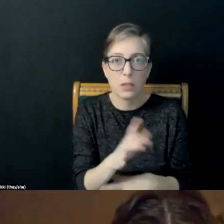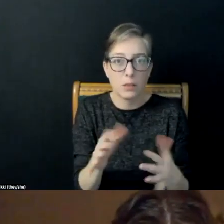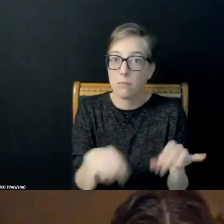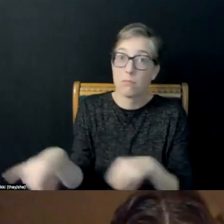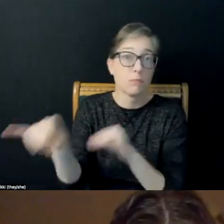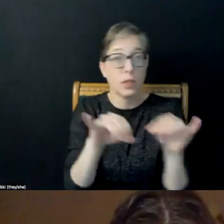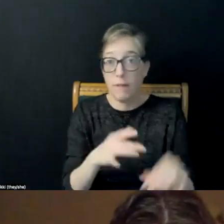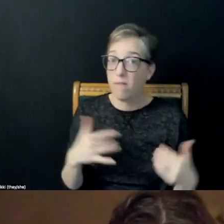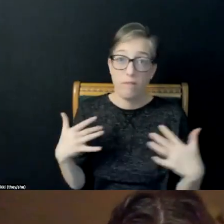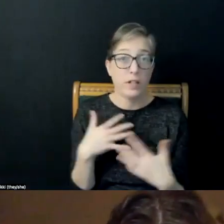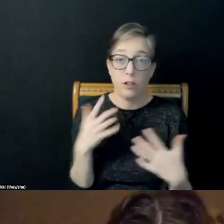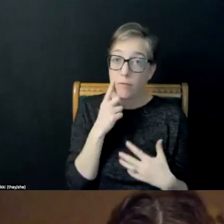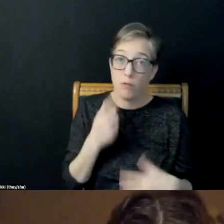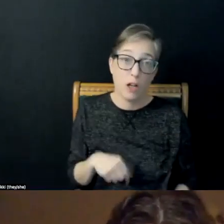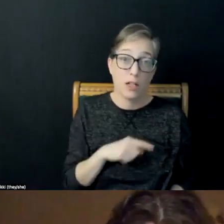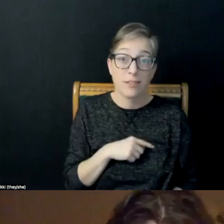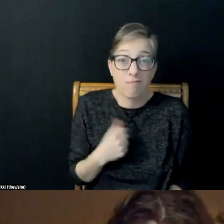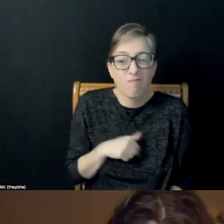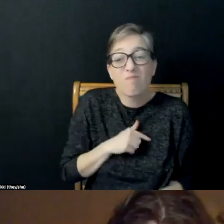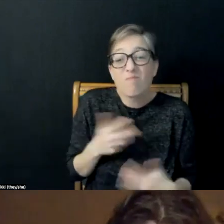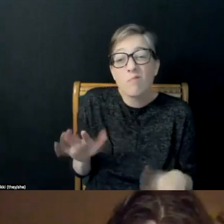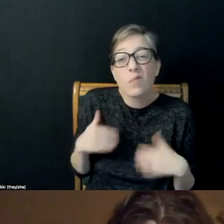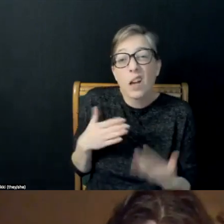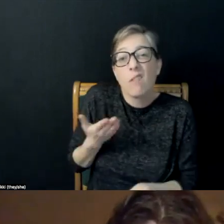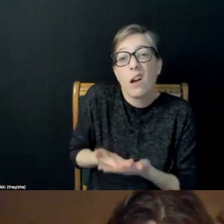Because we have evidence that shows that people make spurious claims